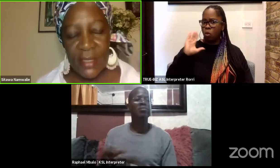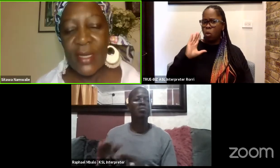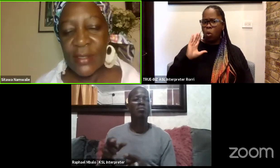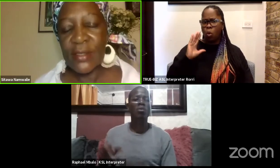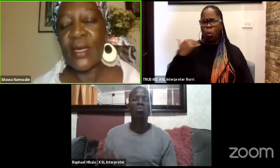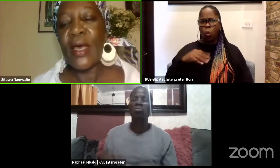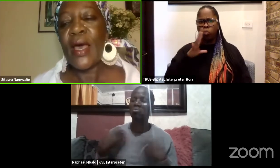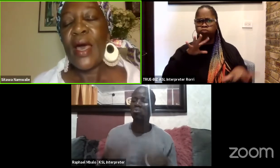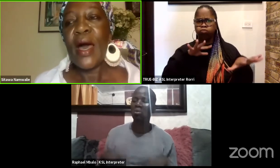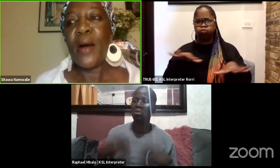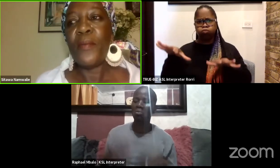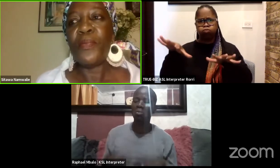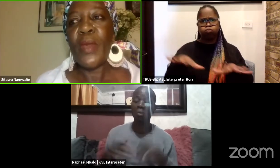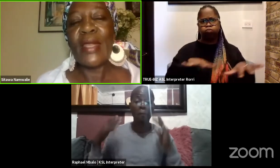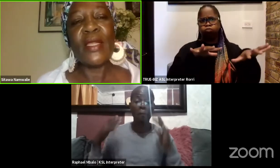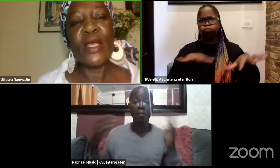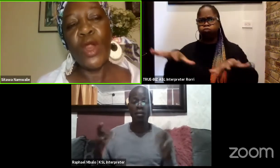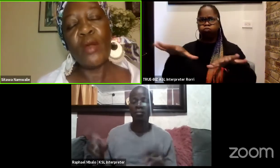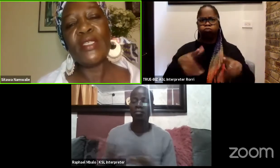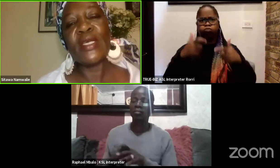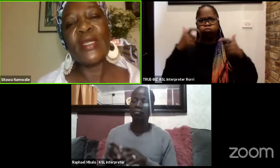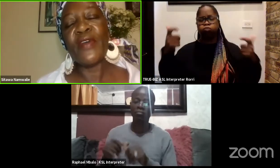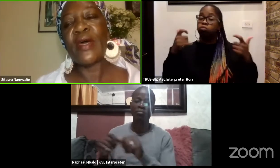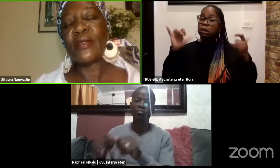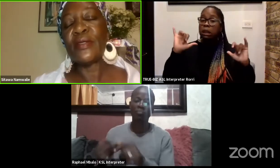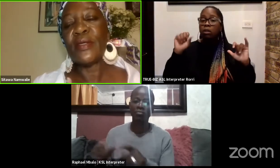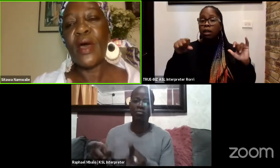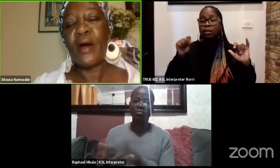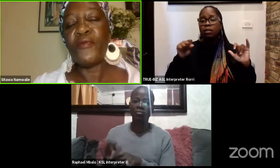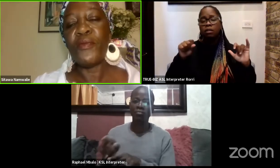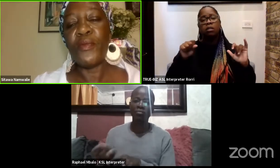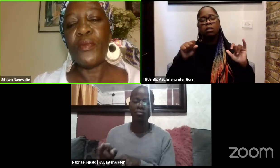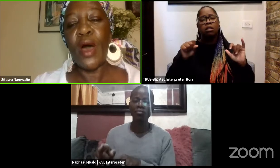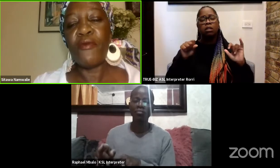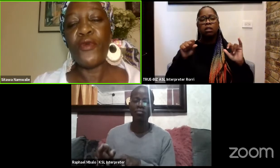it still is and incredibly significant for me and my people,